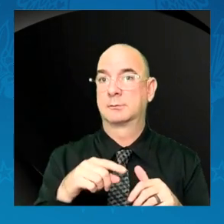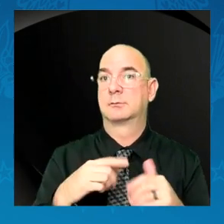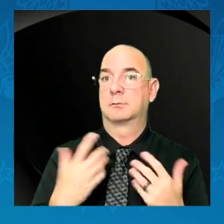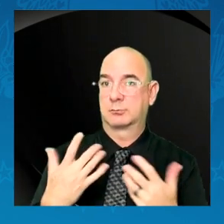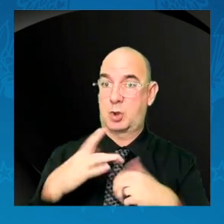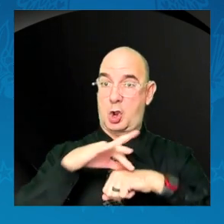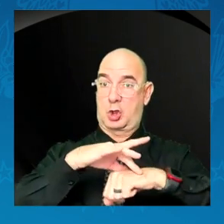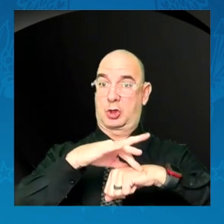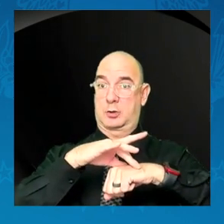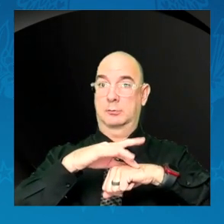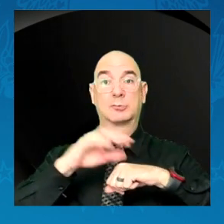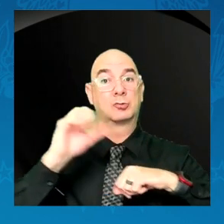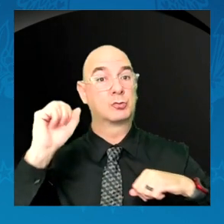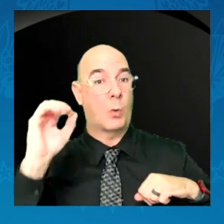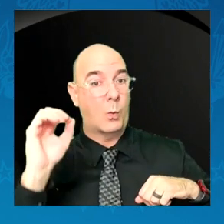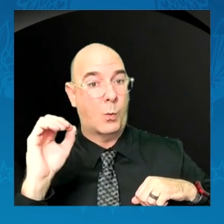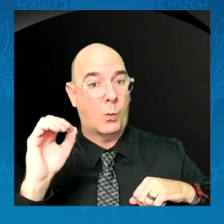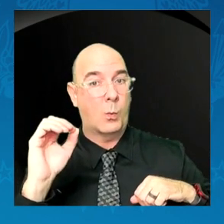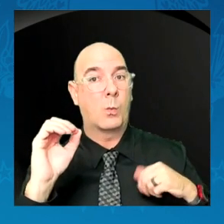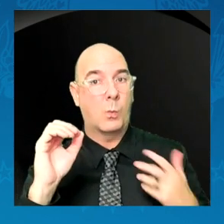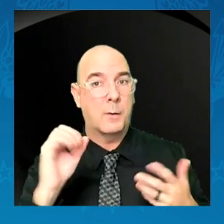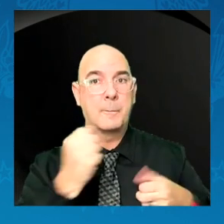which makes it exciting for those who may not want to fly.